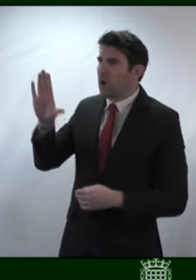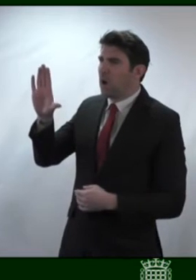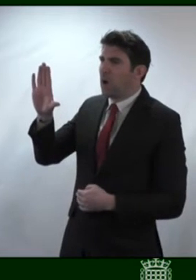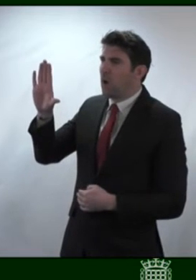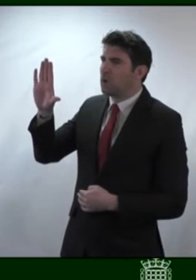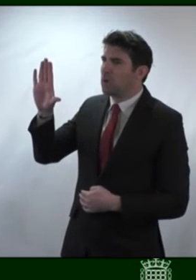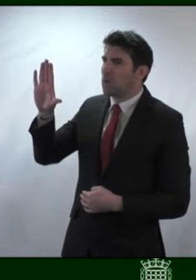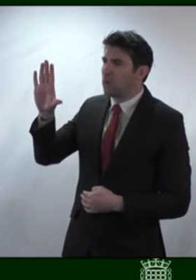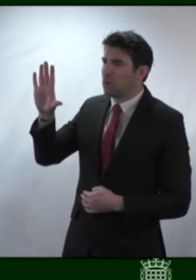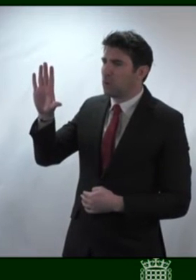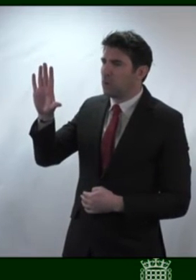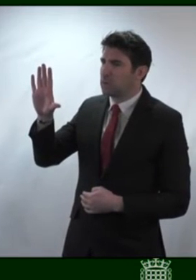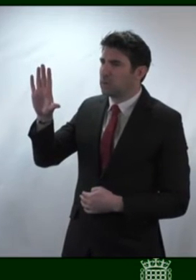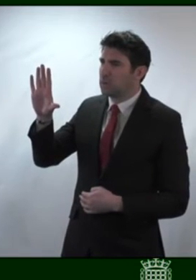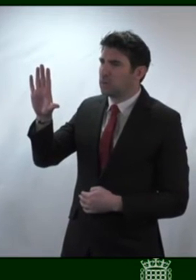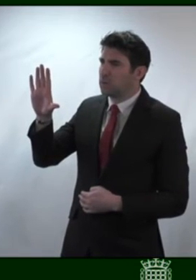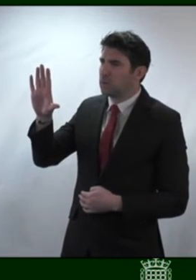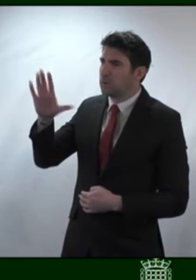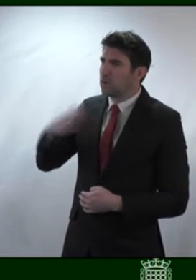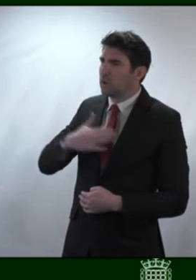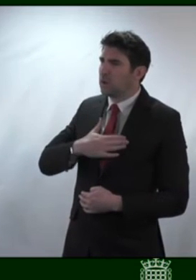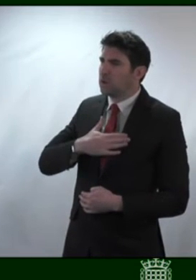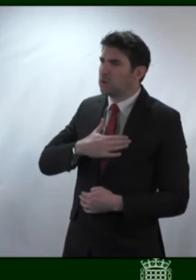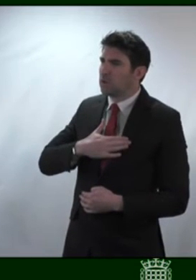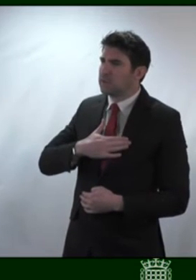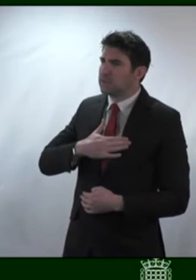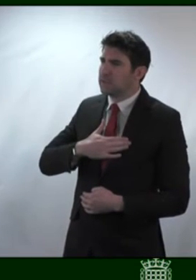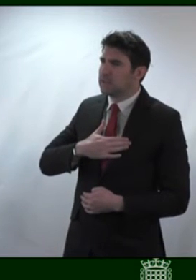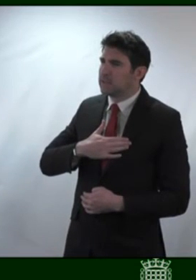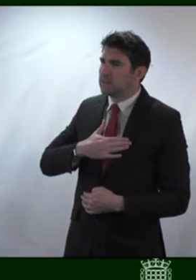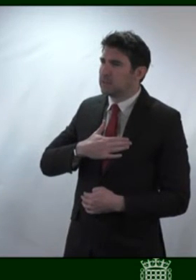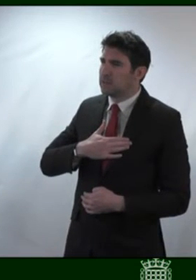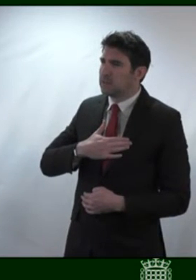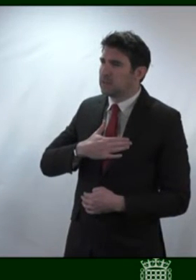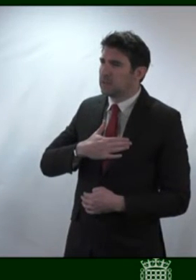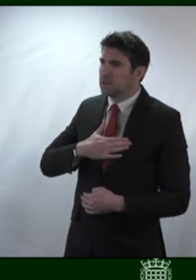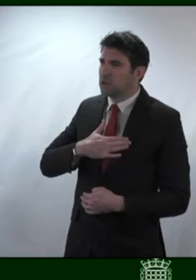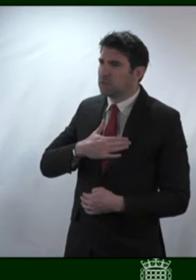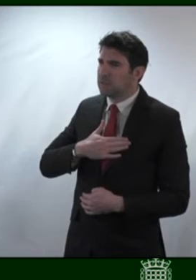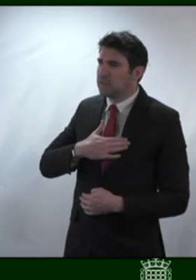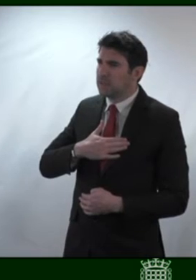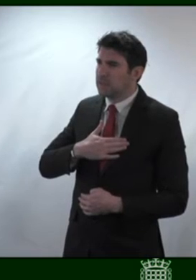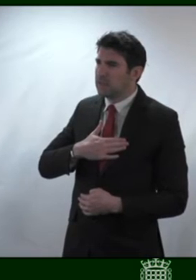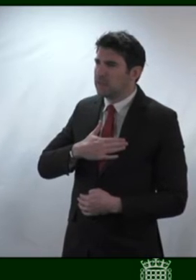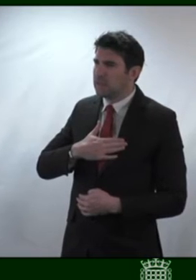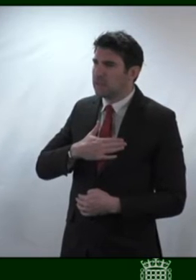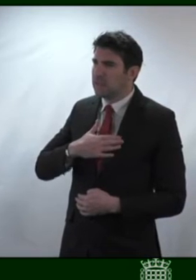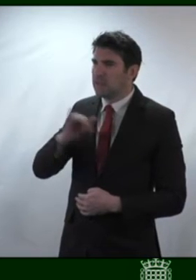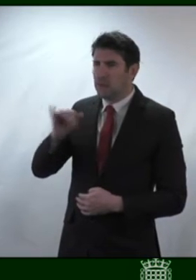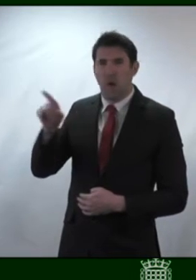Order. I am not responsible; the hon. Member keeps saying “you”, and honestly, I do not want to be responsible for any of this. >> Ronnie Cowan